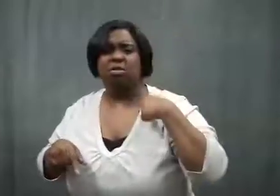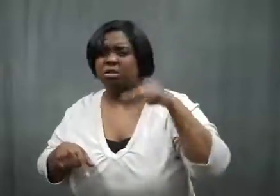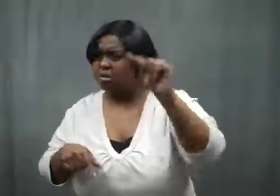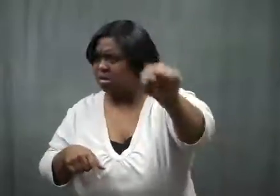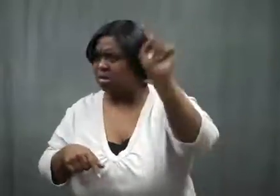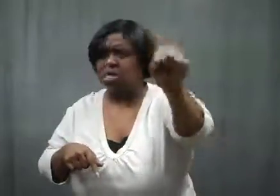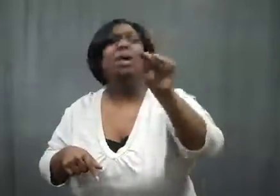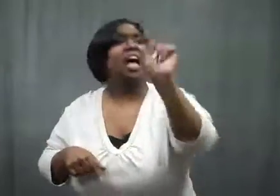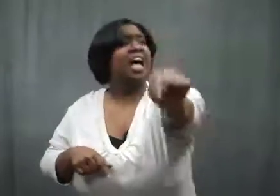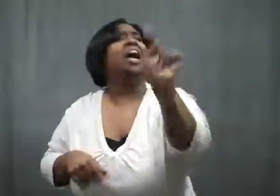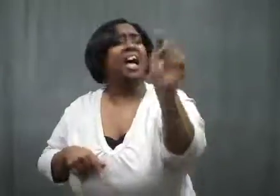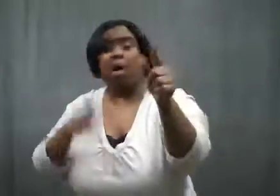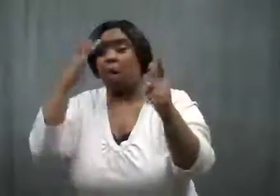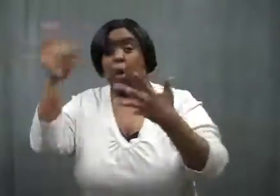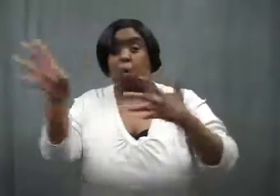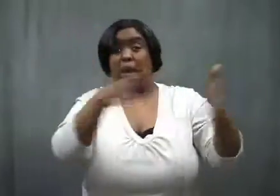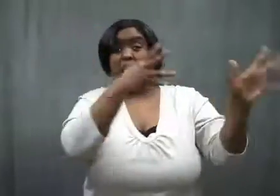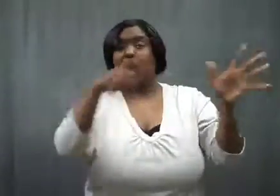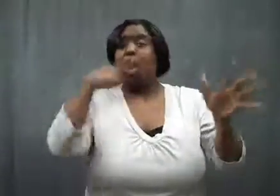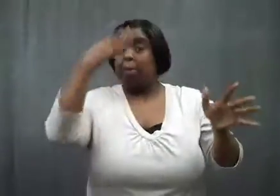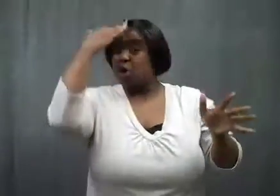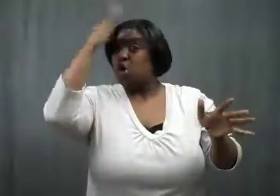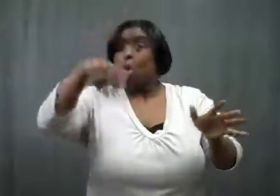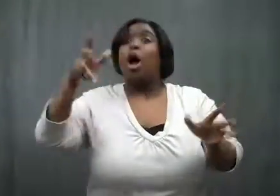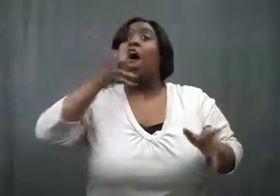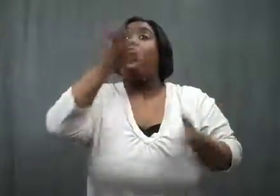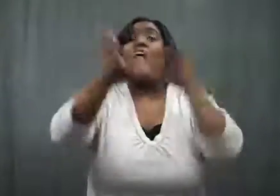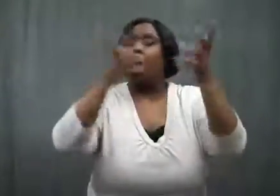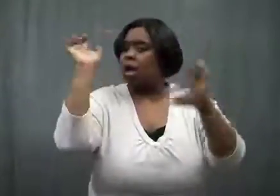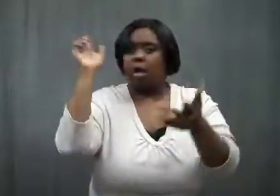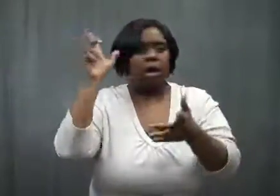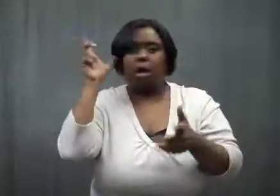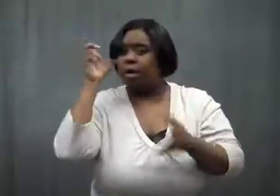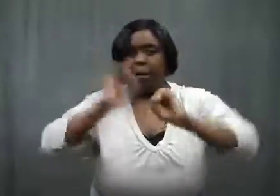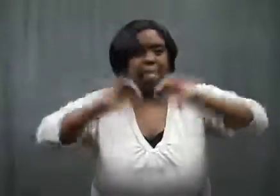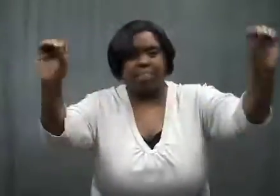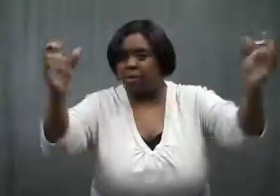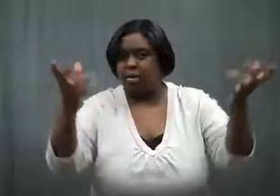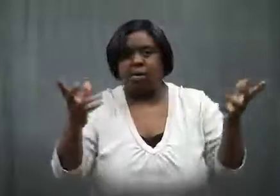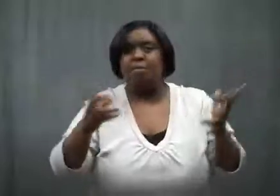I pointed, she gestured, "Yes, that way." It was so windy you couldn't hear voices.